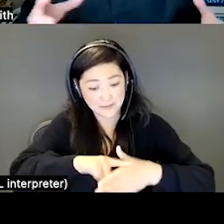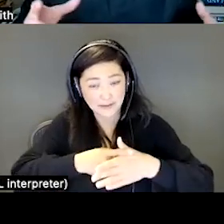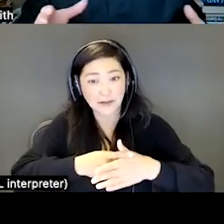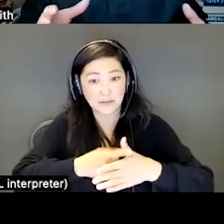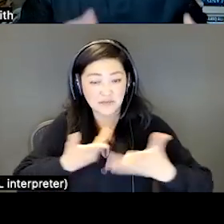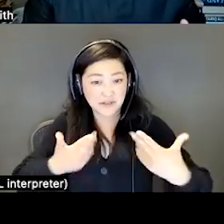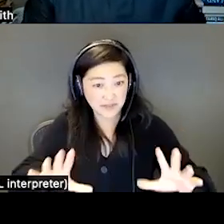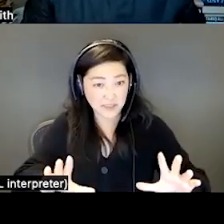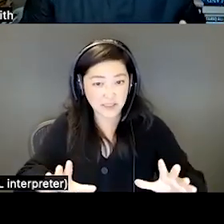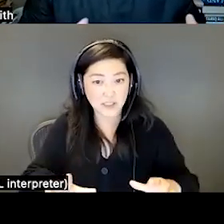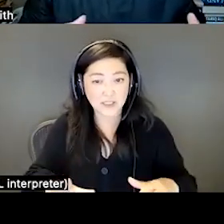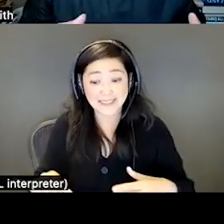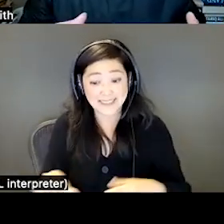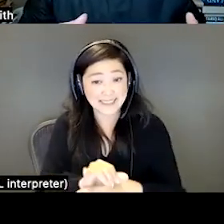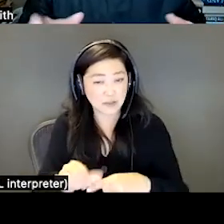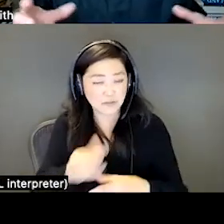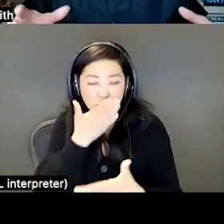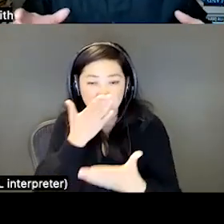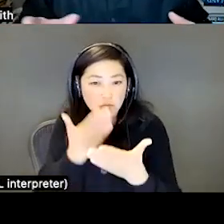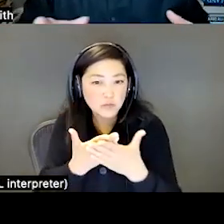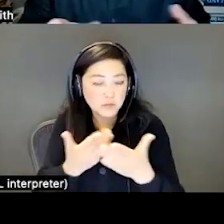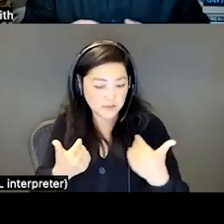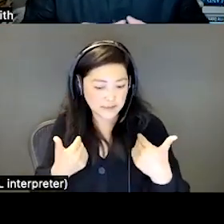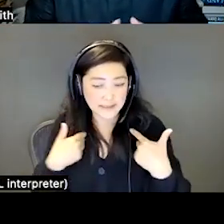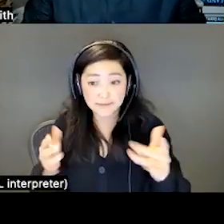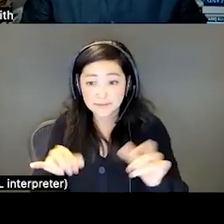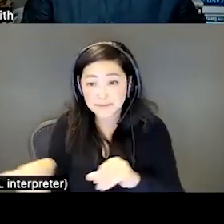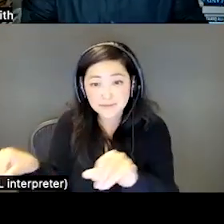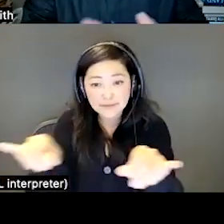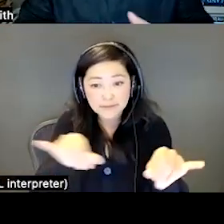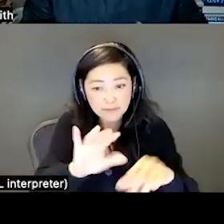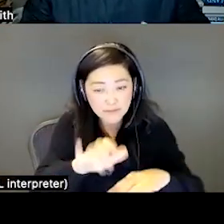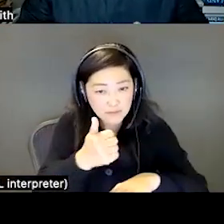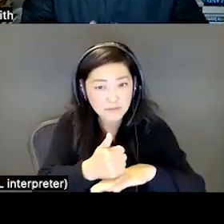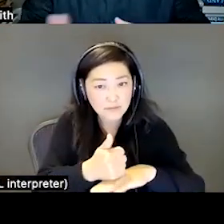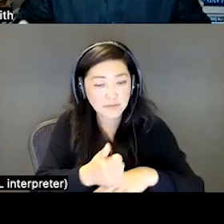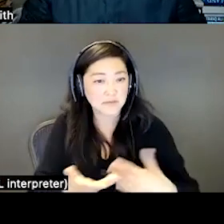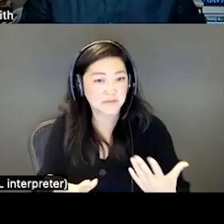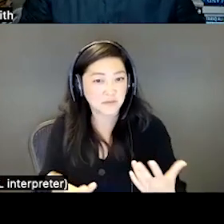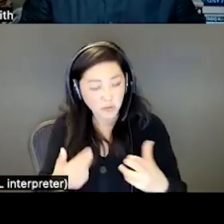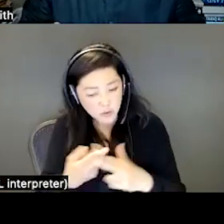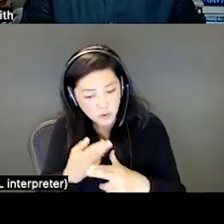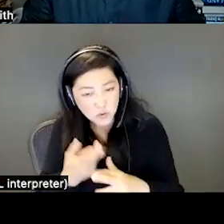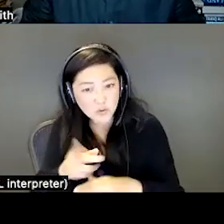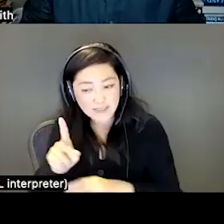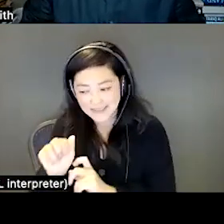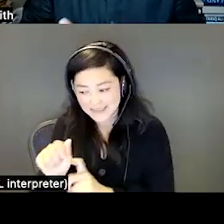about having standards and about using the data and structuring it in useful ways.